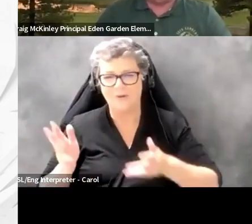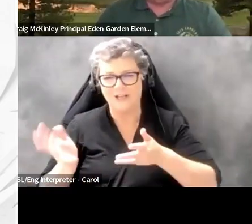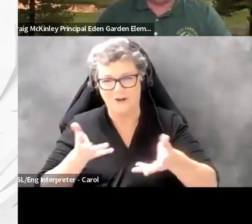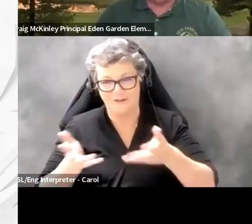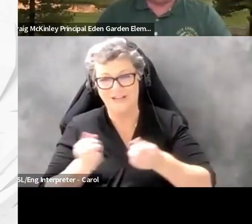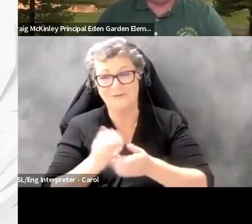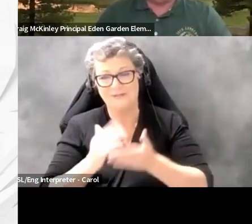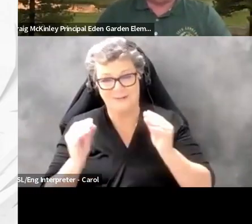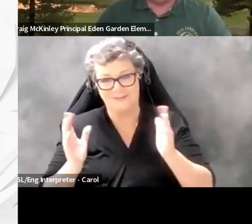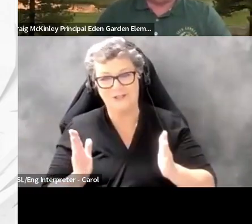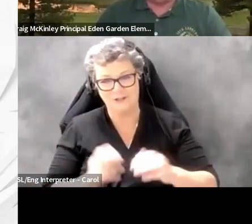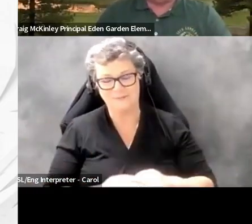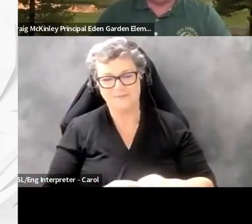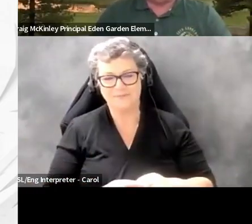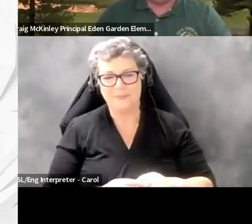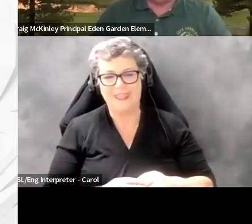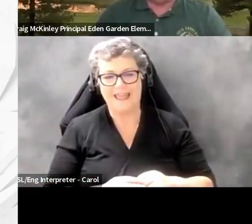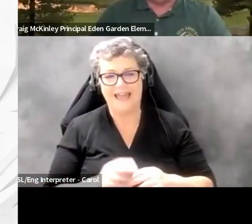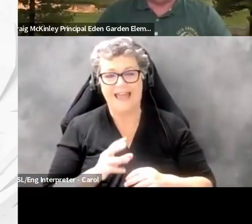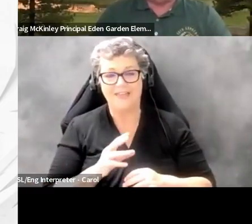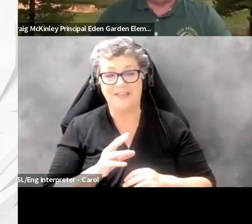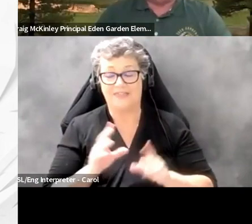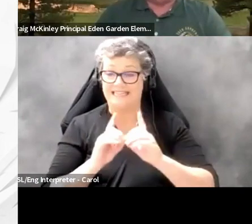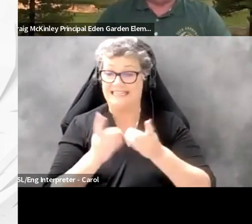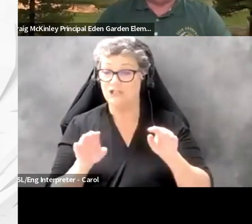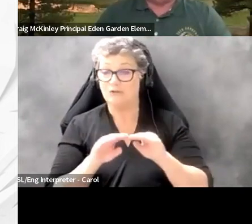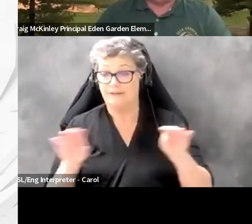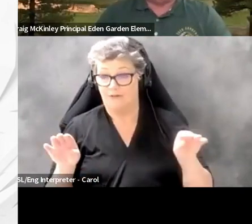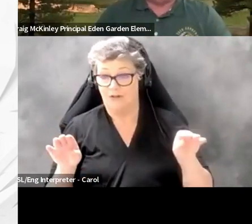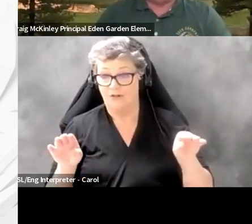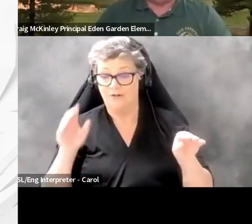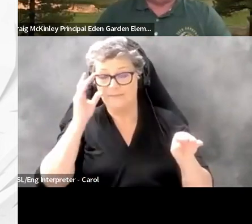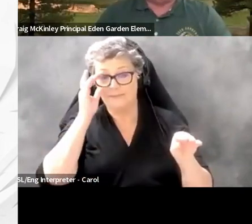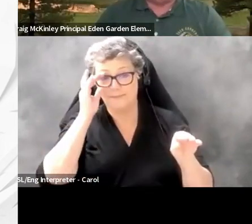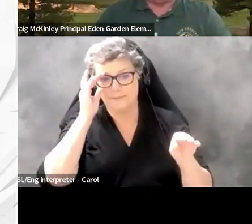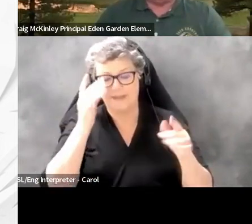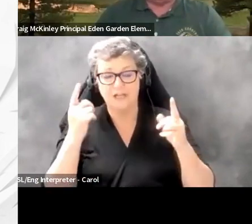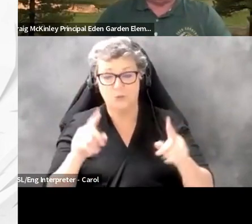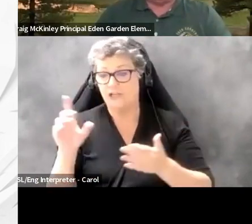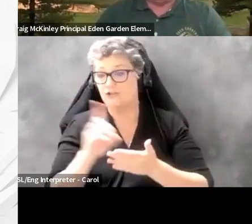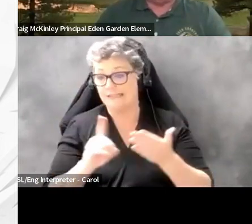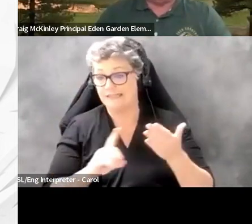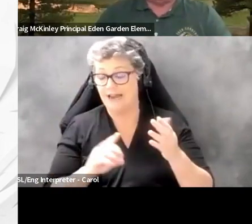some teachers. So I think part about the district level is when you are designing opportunities for